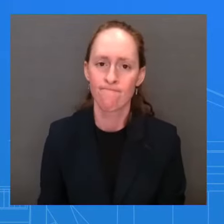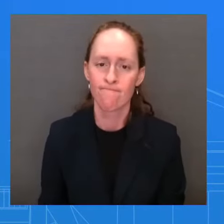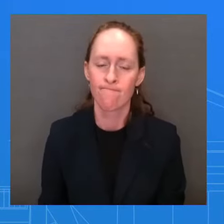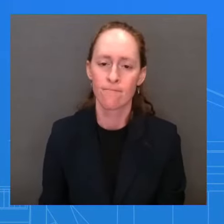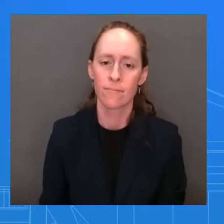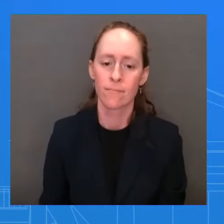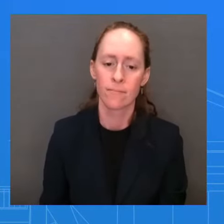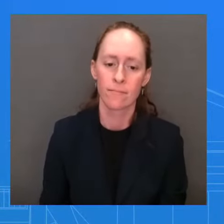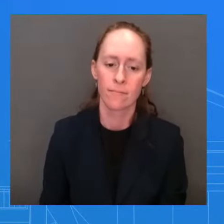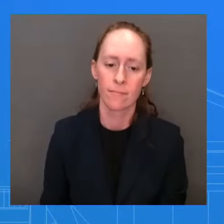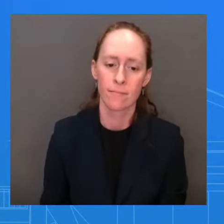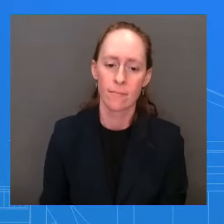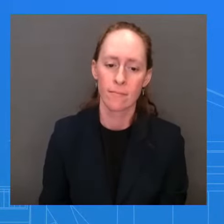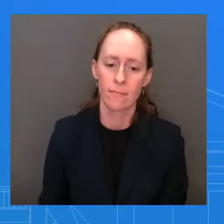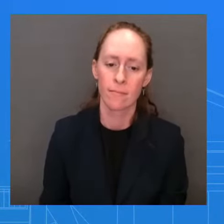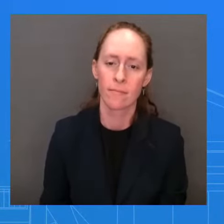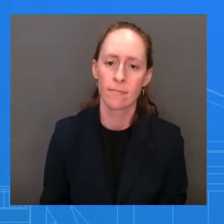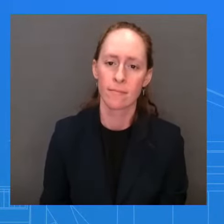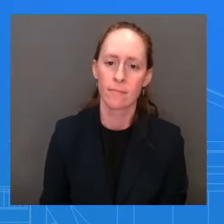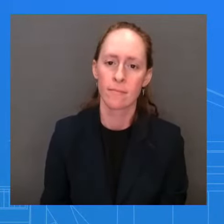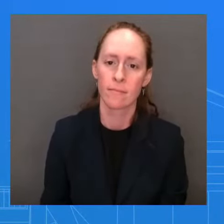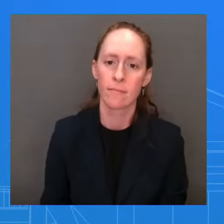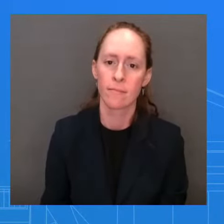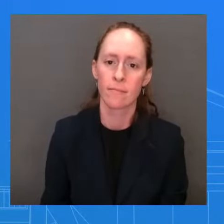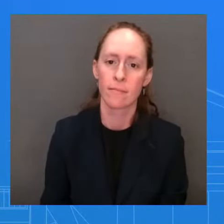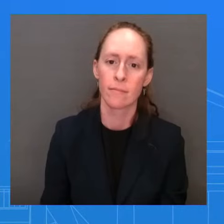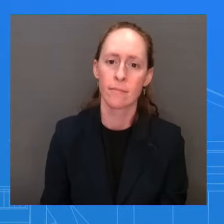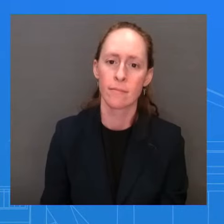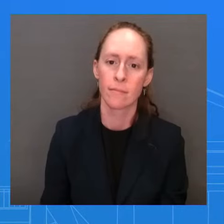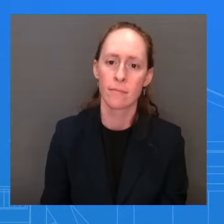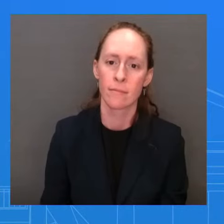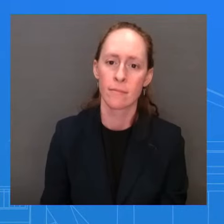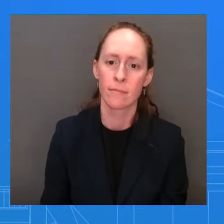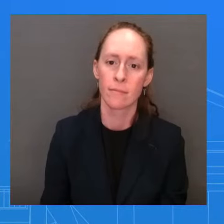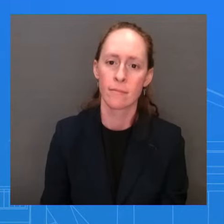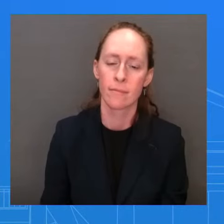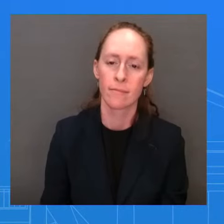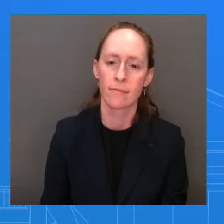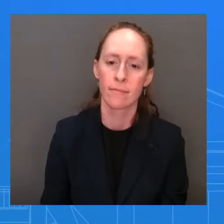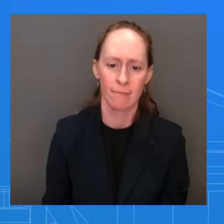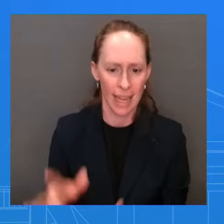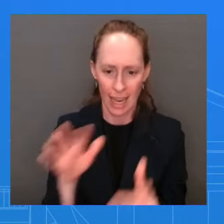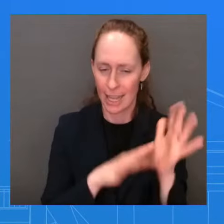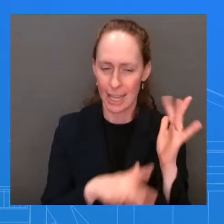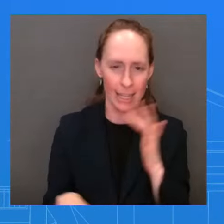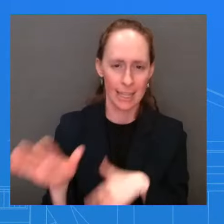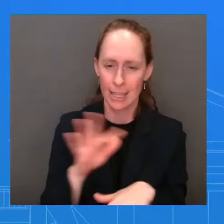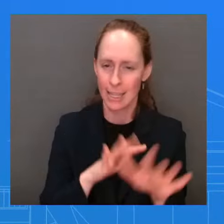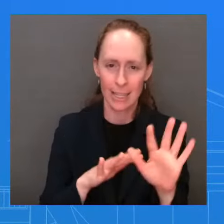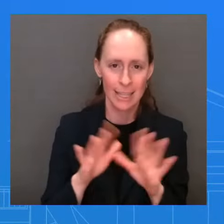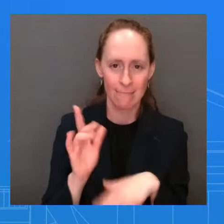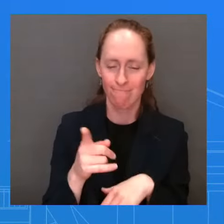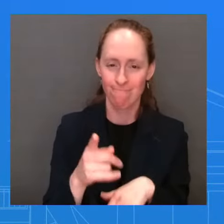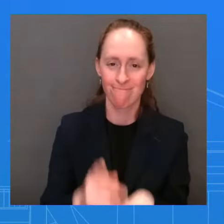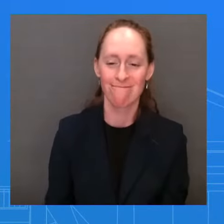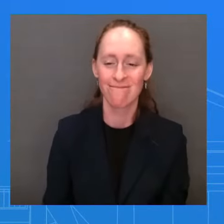Ms. Jean-Pierre: Go ahead, and then I'll -- go -- go ahead. Whoever wants to go, go ahead. The Press: Sorry. I'll -- I'll be quick. Ms. Jean-Pierre: No, no, go ahead. And then I'll -- go ahead. Go ahead. Whoever wants to go, go ahead. The Press: Sorry. I'll -- I'll be quick.